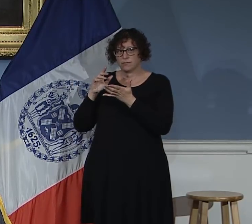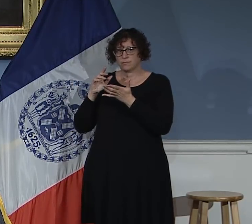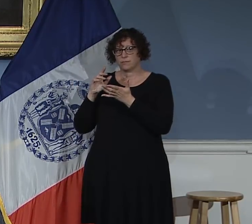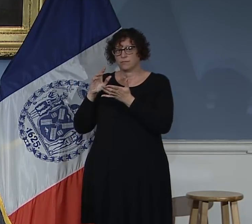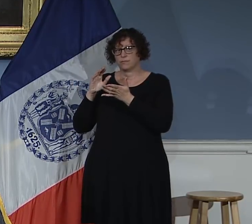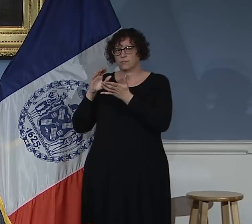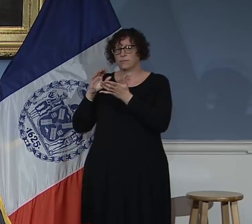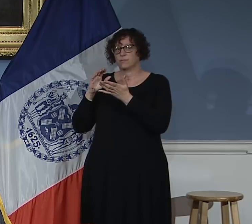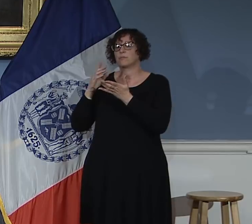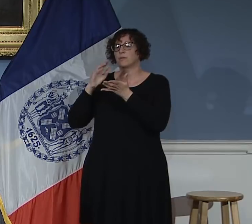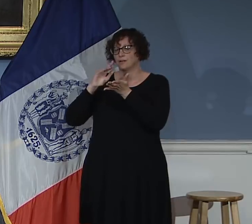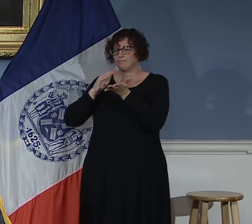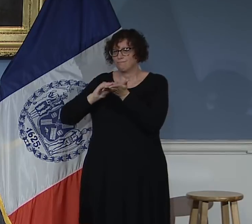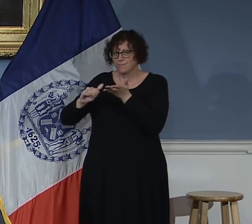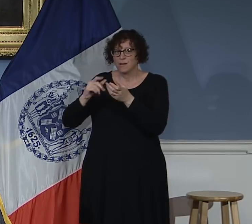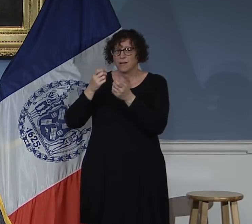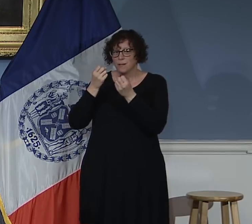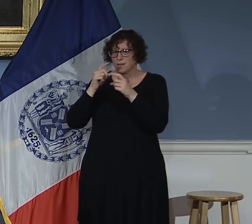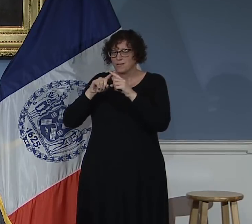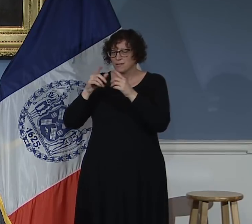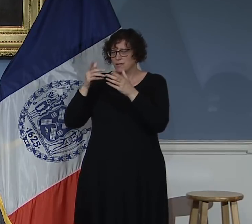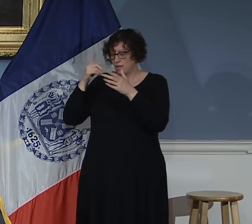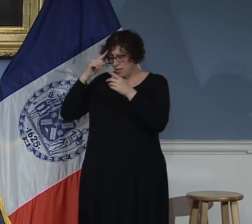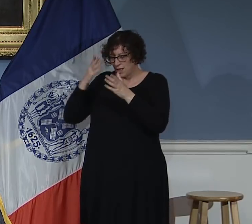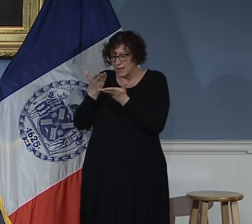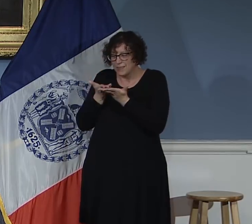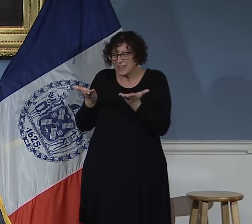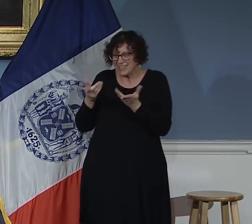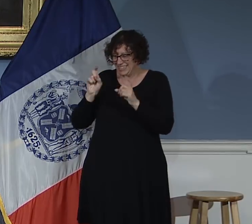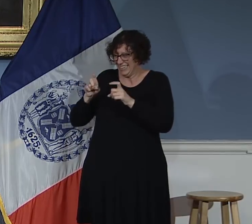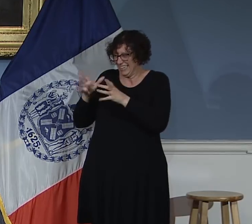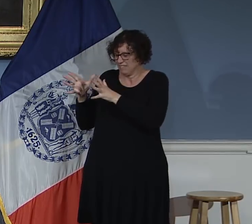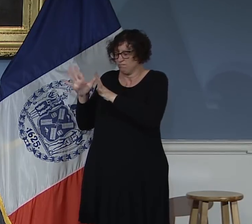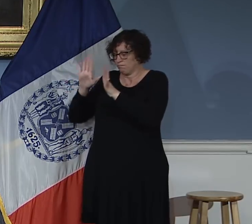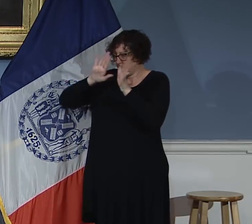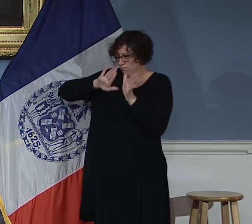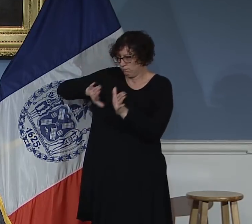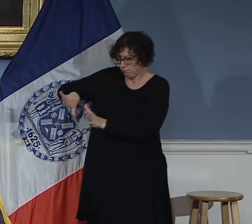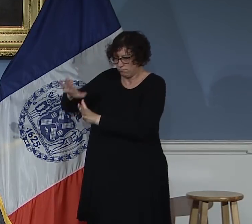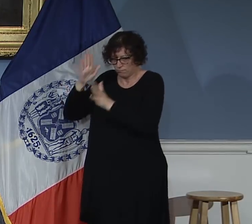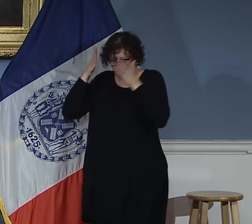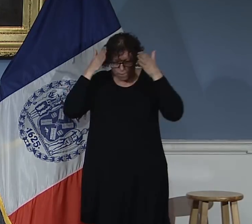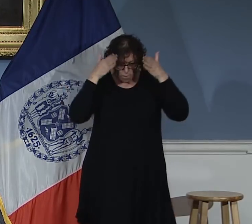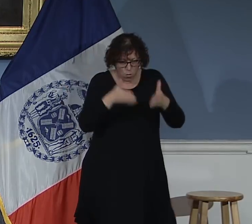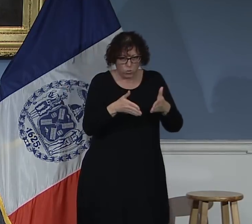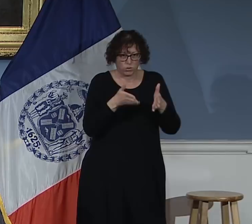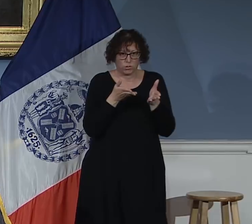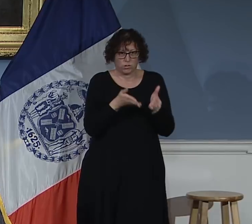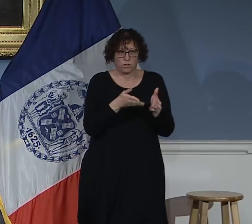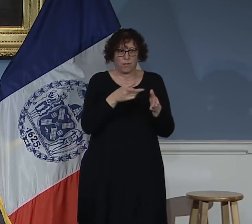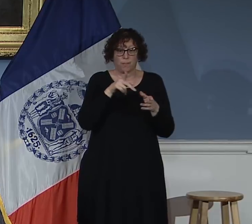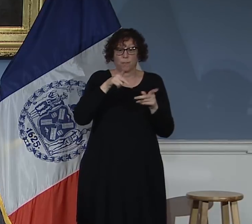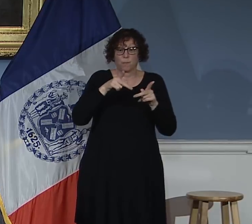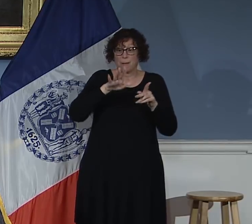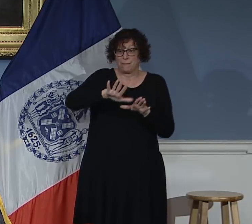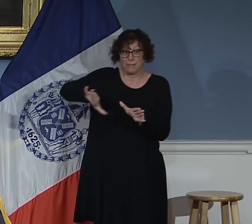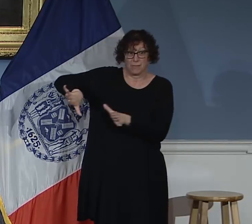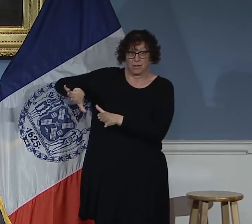SPACE WAS BEING IGVE NTO ELECTIVE SURGERY. SO THE SYSTEM IS